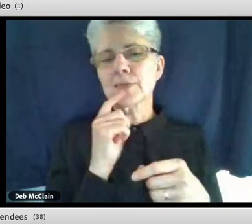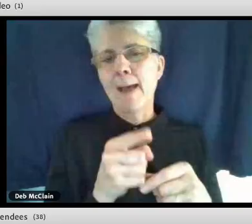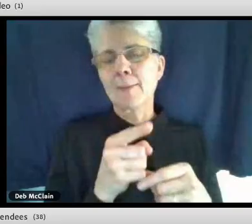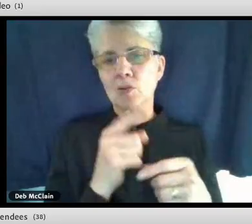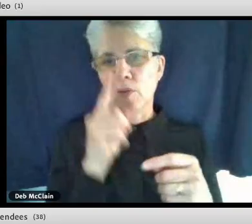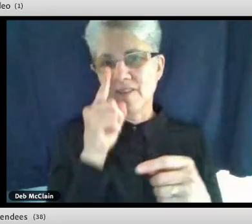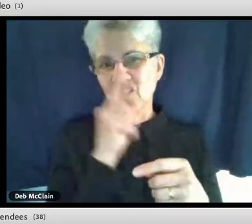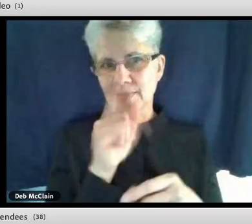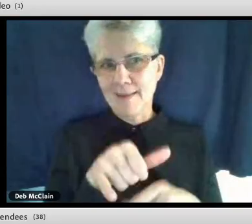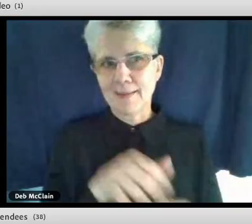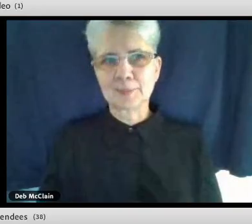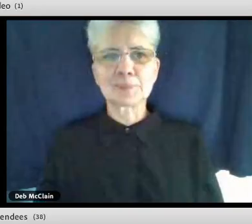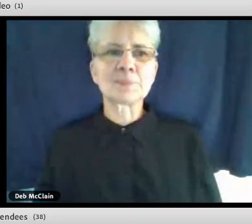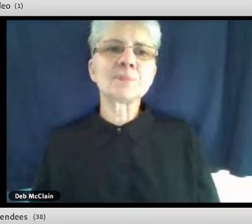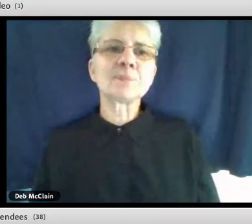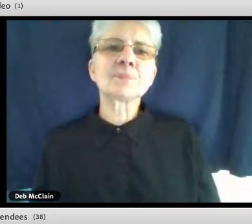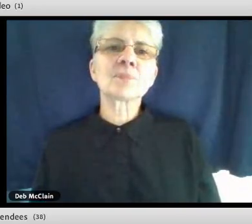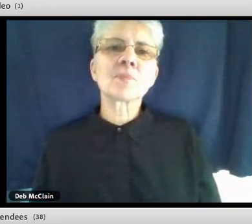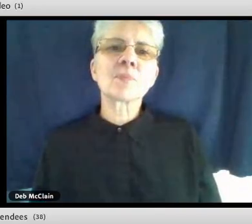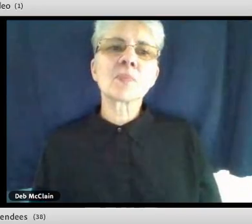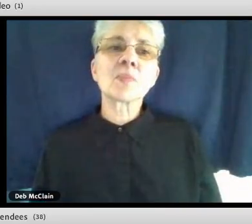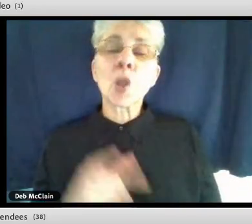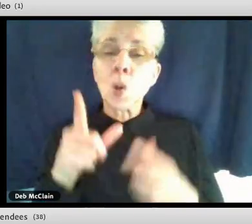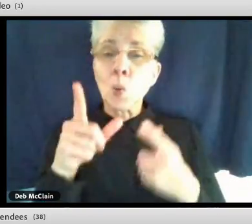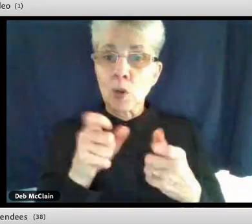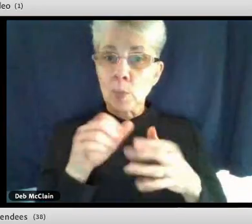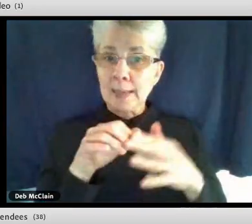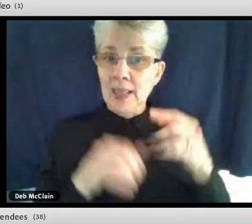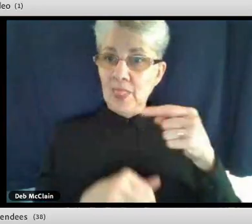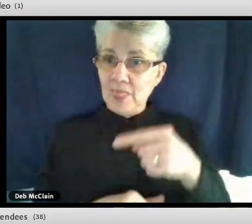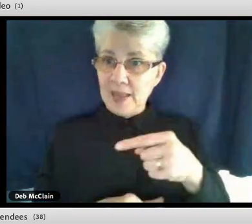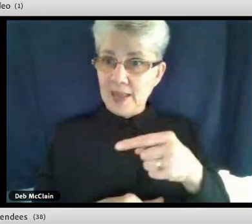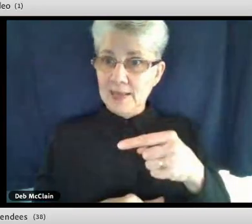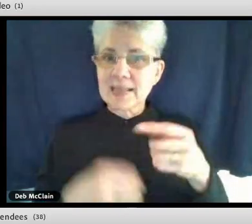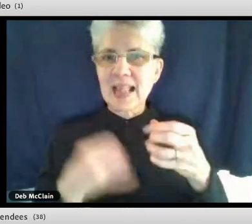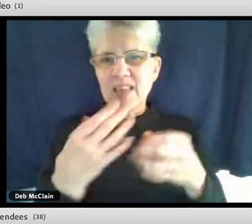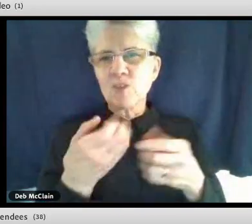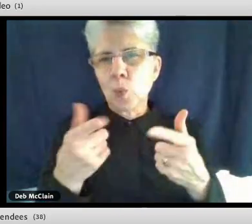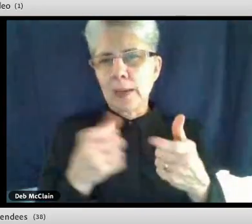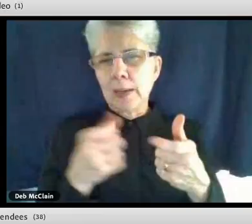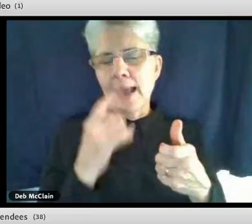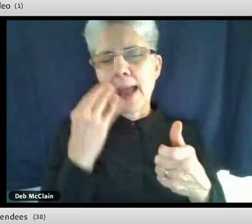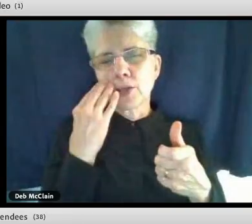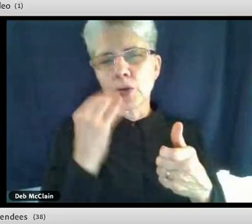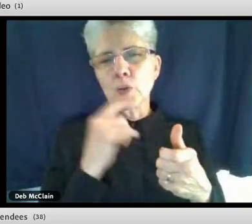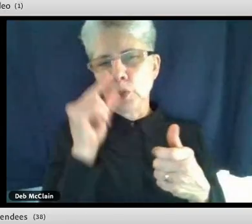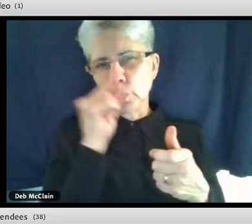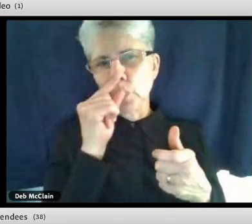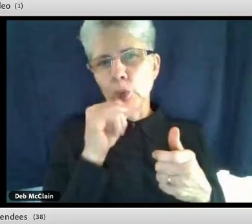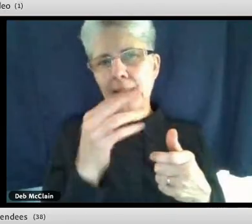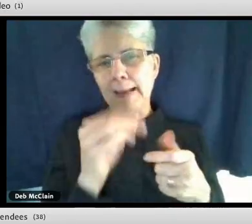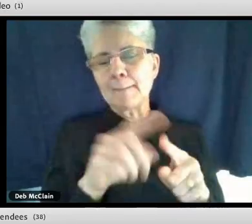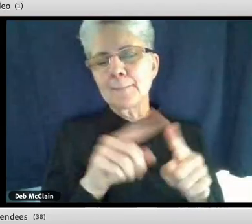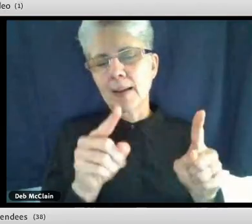there is no bear, so that was absolutely false. So real quick, in this, we went through some things really quickly.